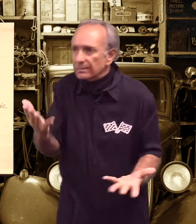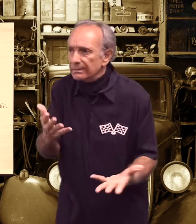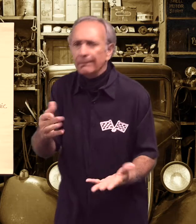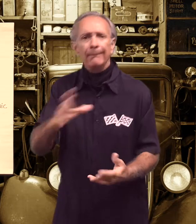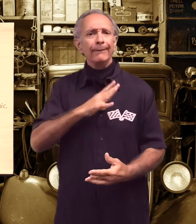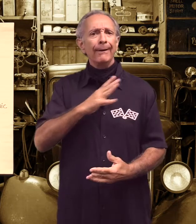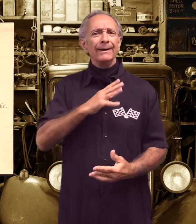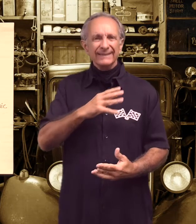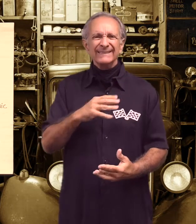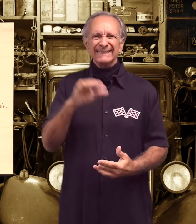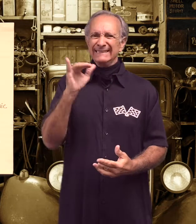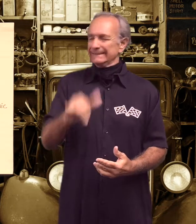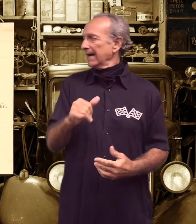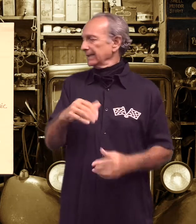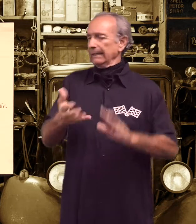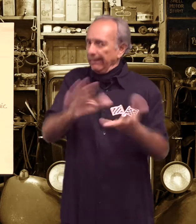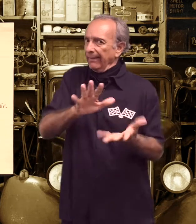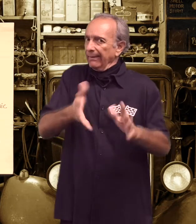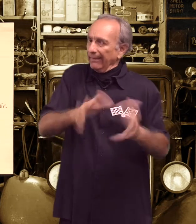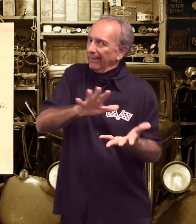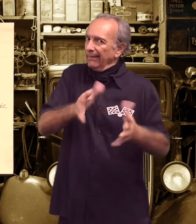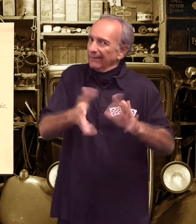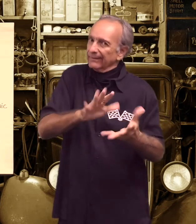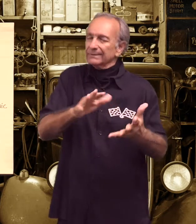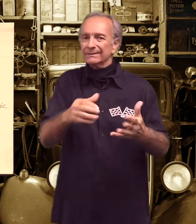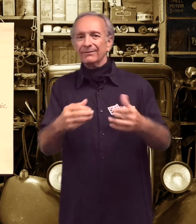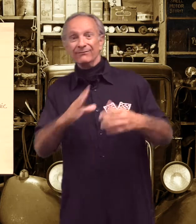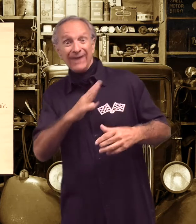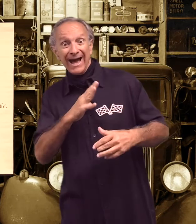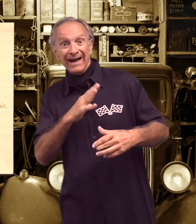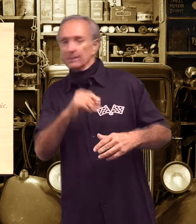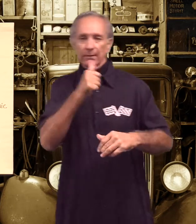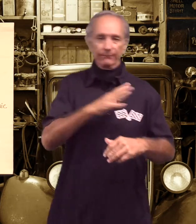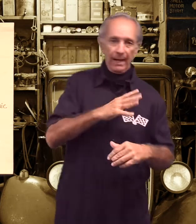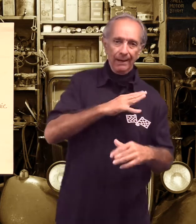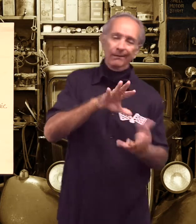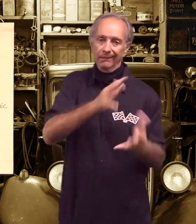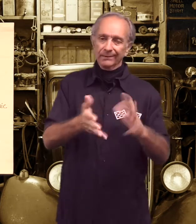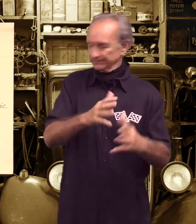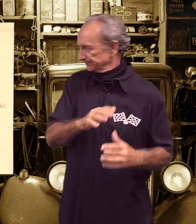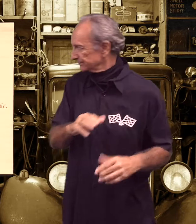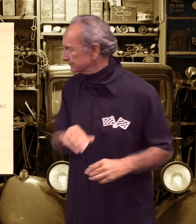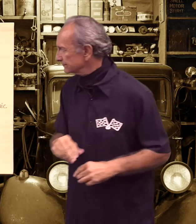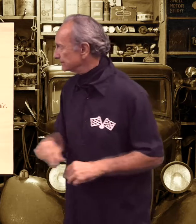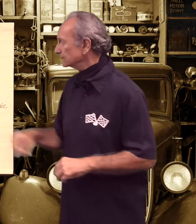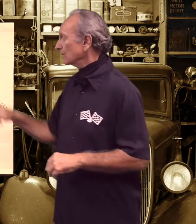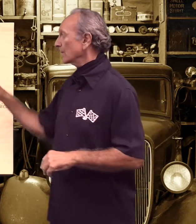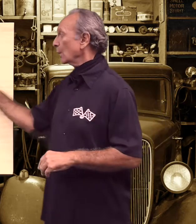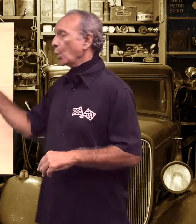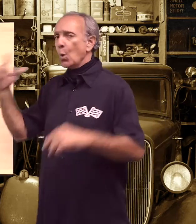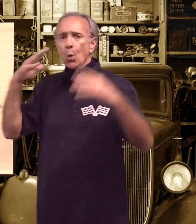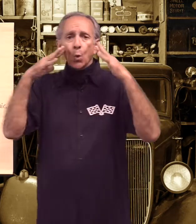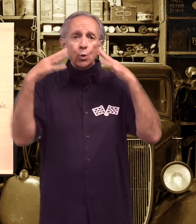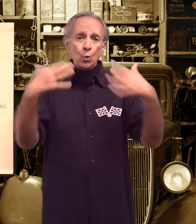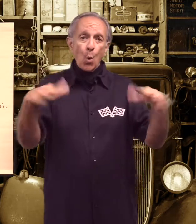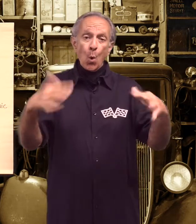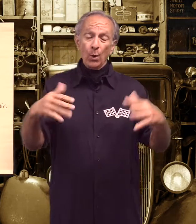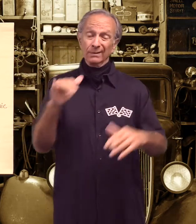but they don't see it too. So that's an intermittent problem... fine one moment, not fine the next. Next up is Noises.